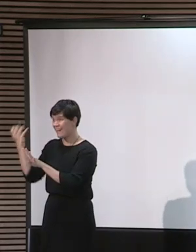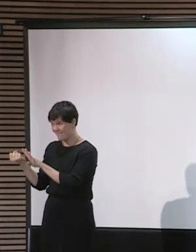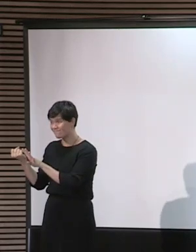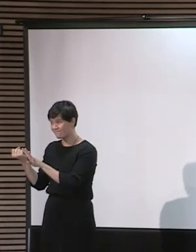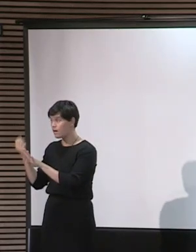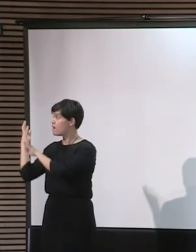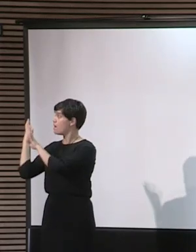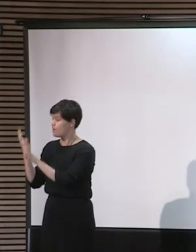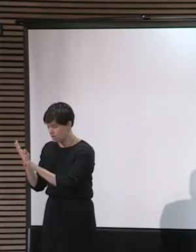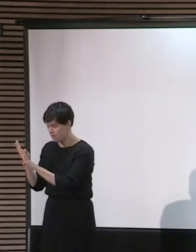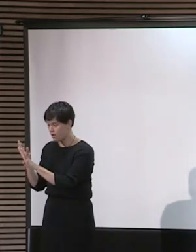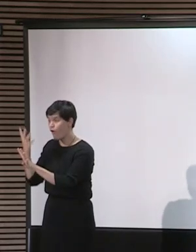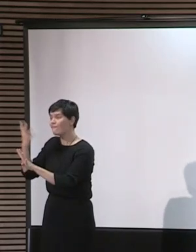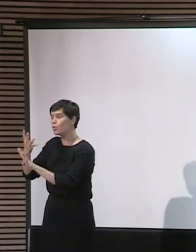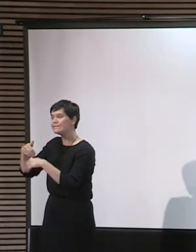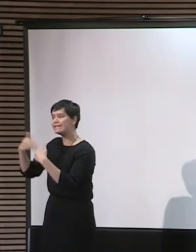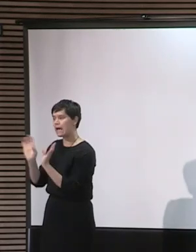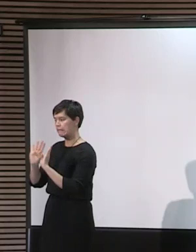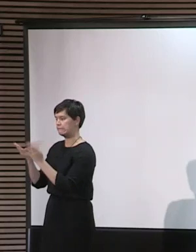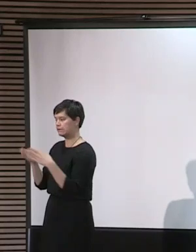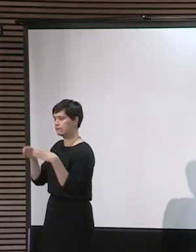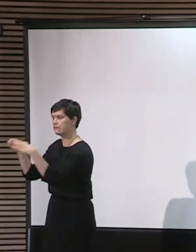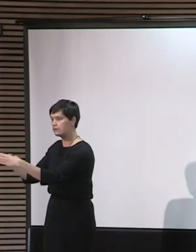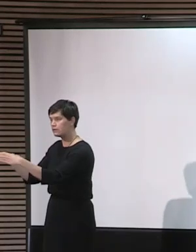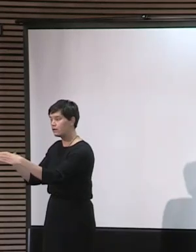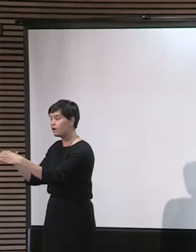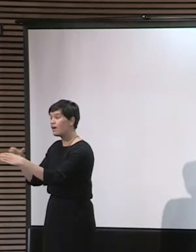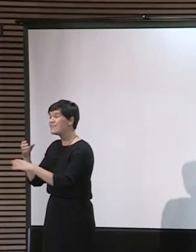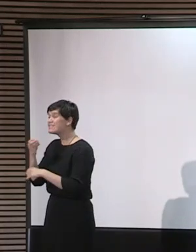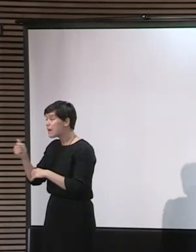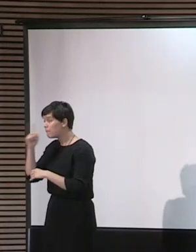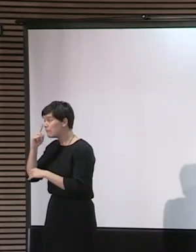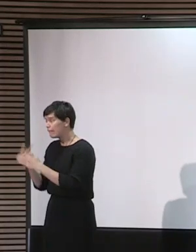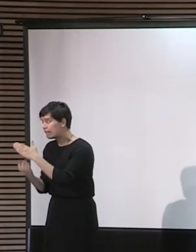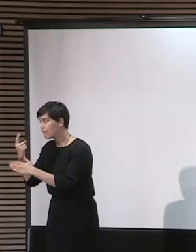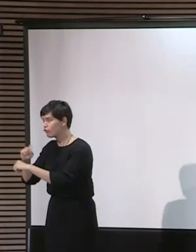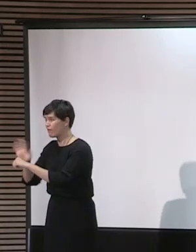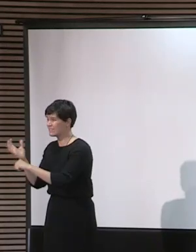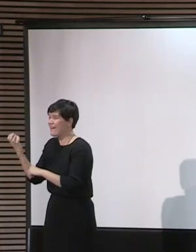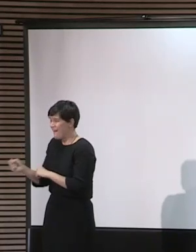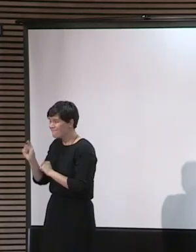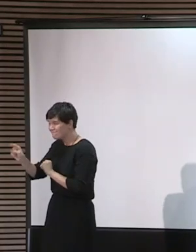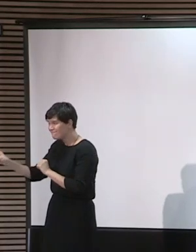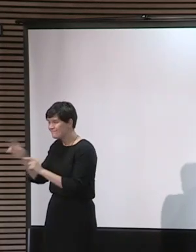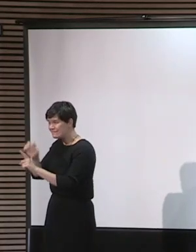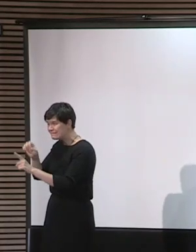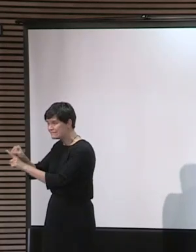are being quarantined. But we also know that COVID's showing up in some tests for people four weeks after having had